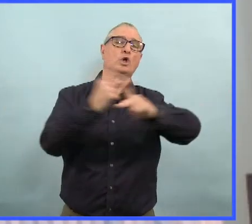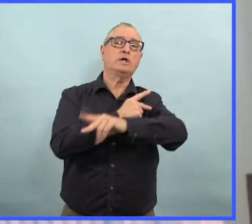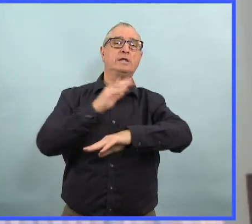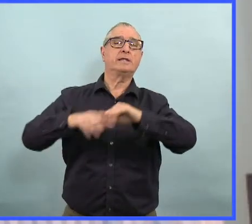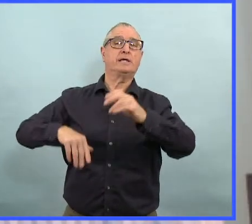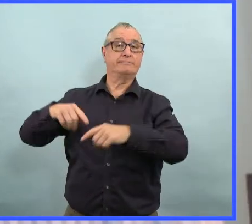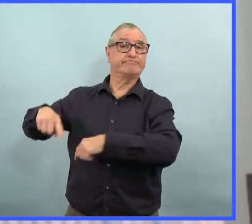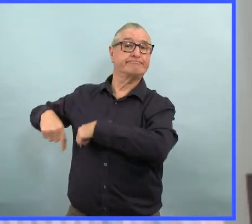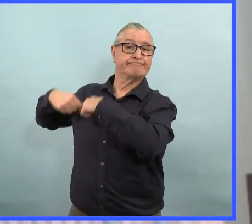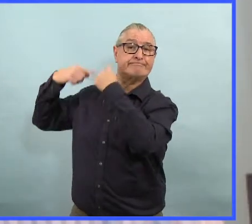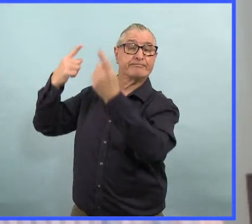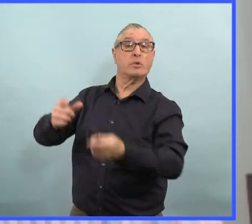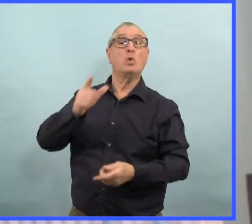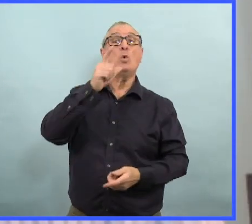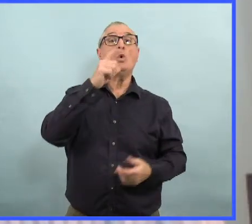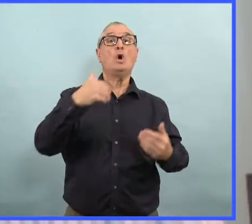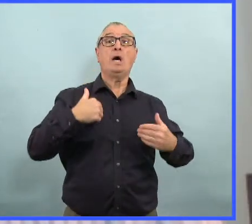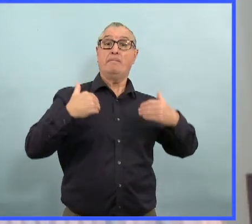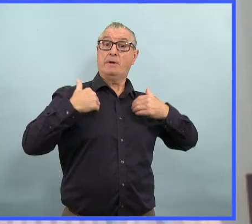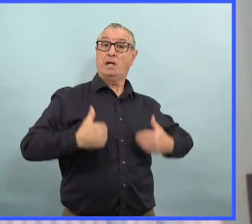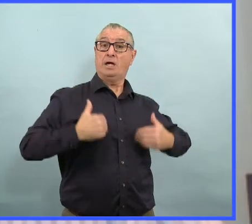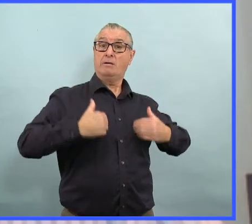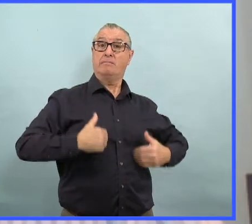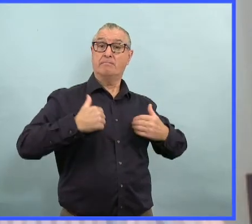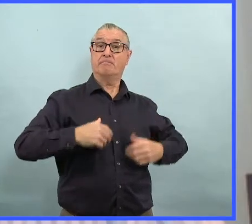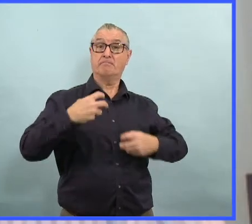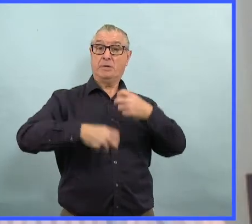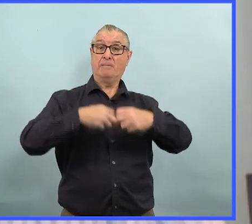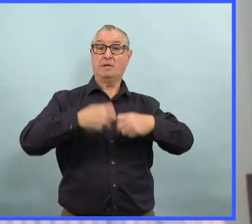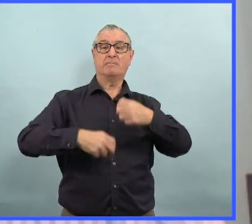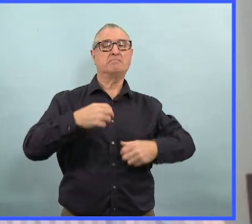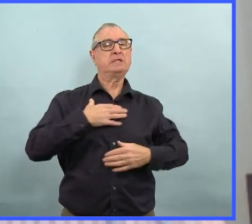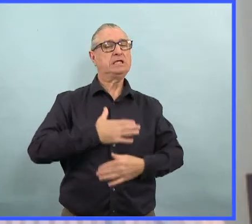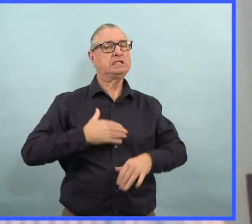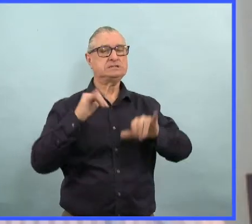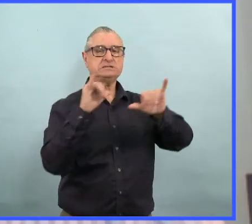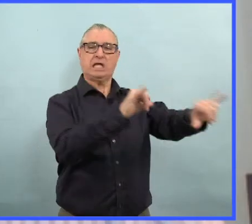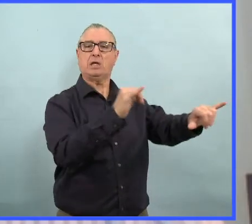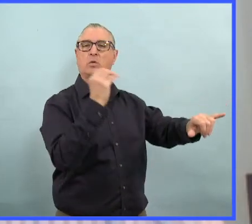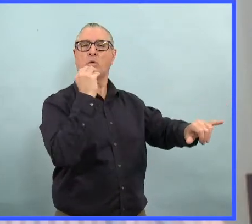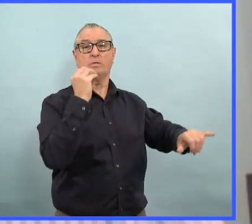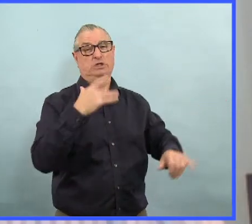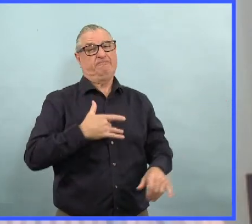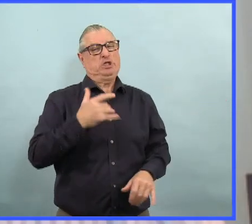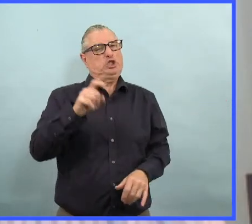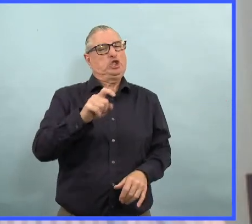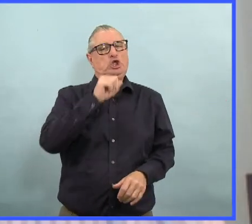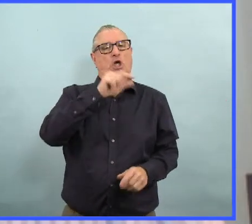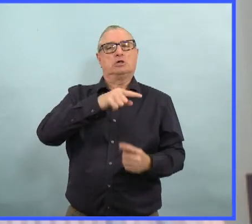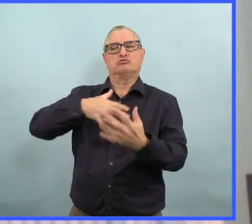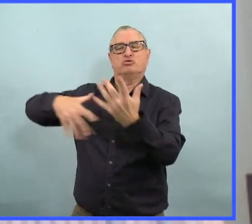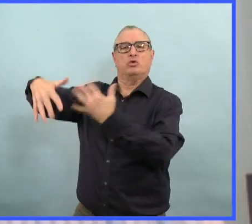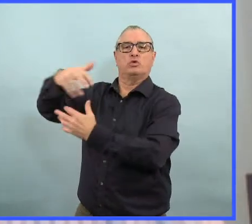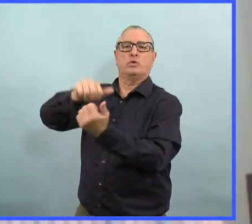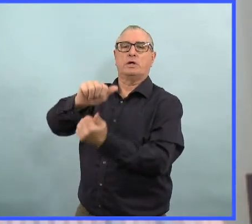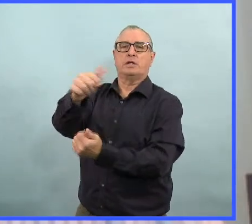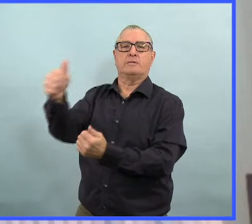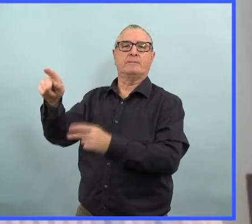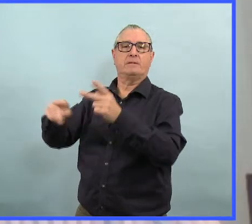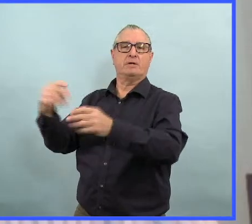you're at increased risk but at that early sign of even mild illness we need manitobans to stay home